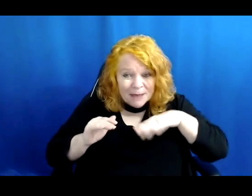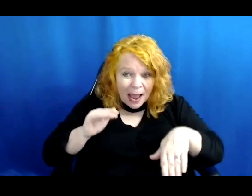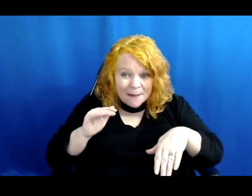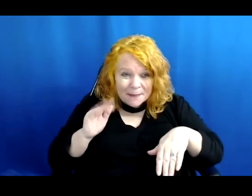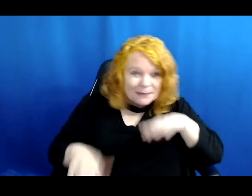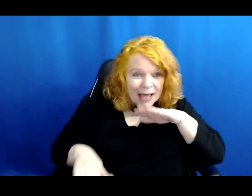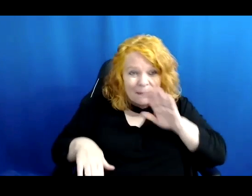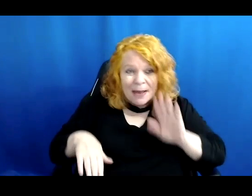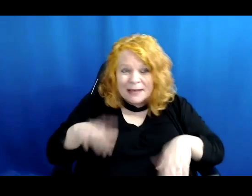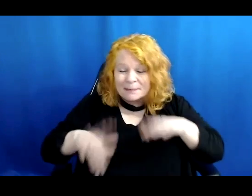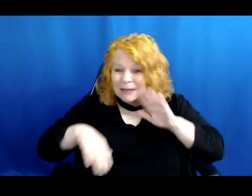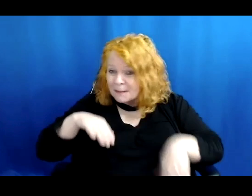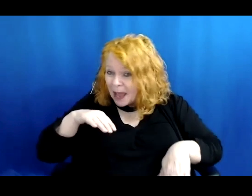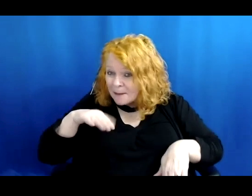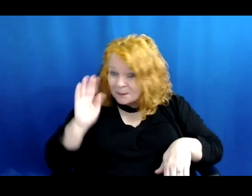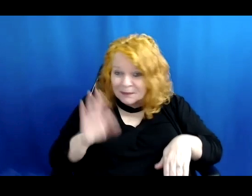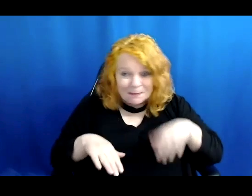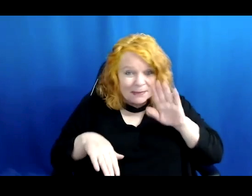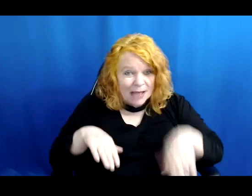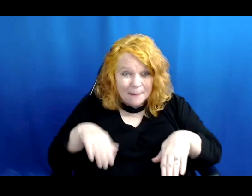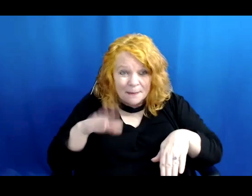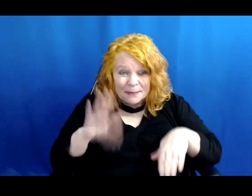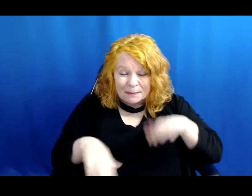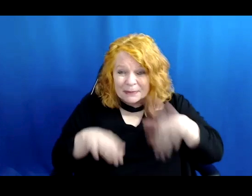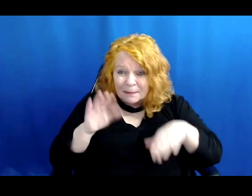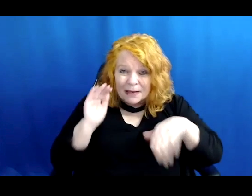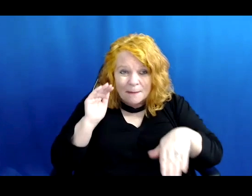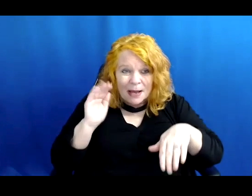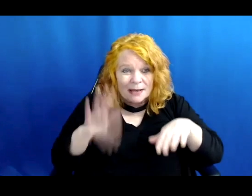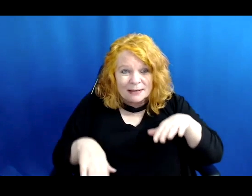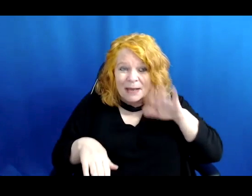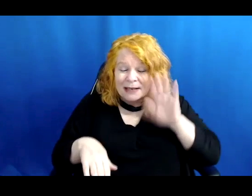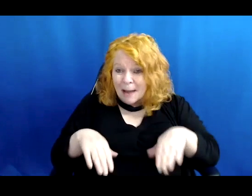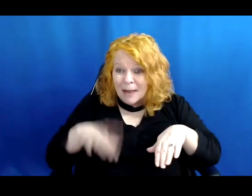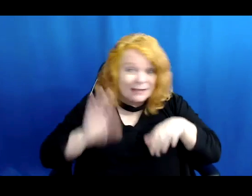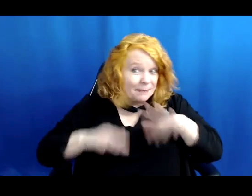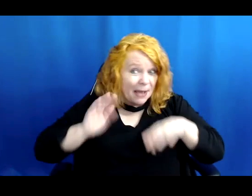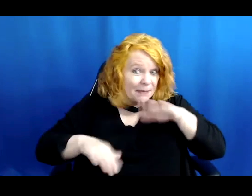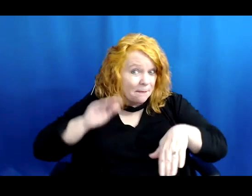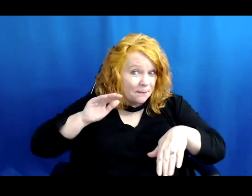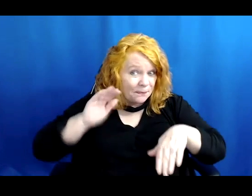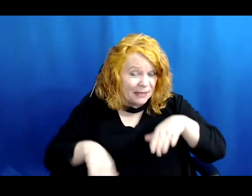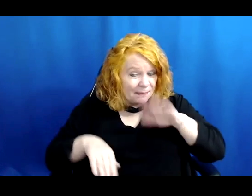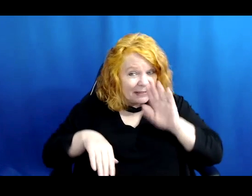Tip tap, tip, tap, tip tap Tip tap, tip, tap, tip tap